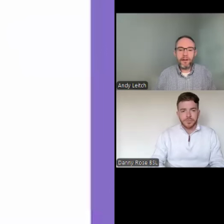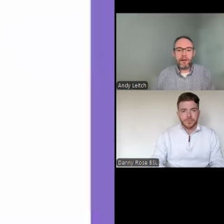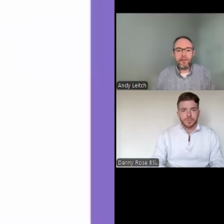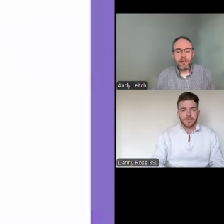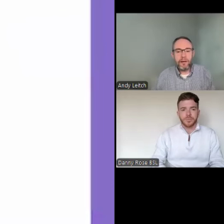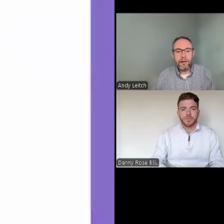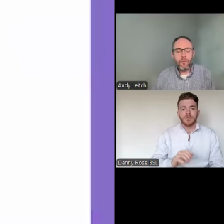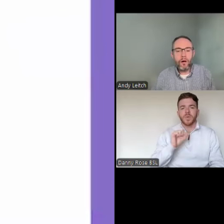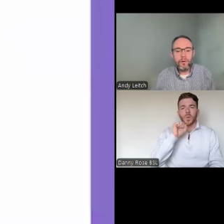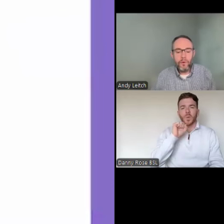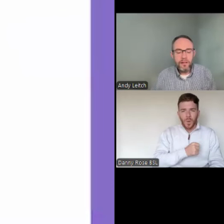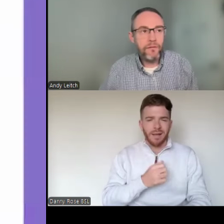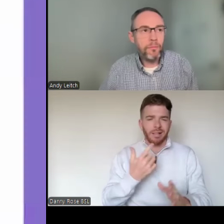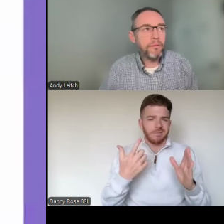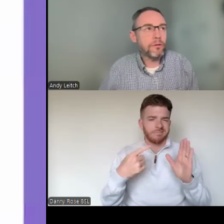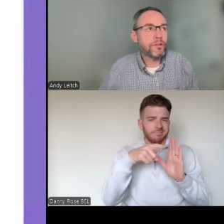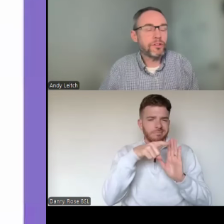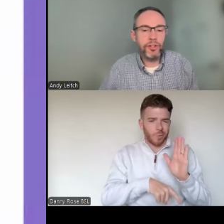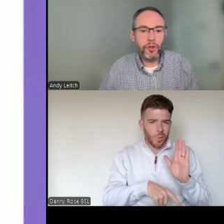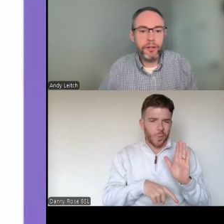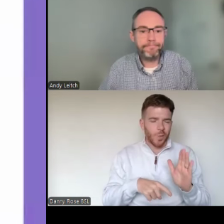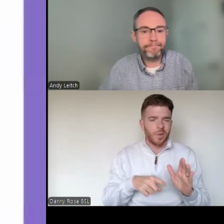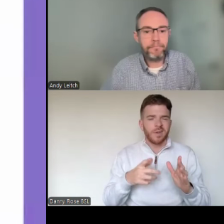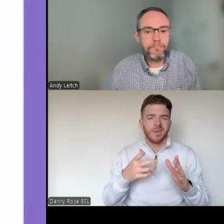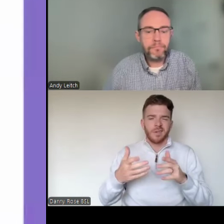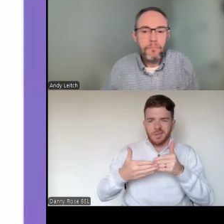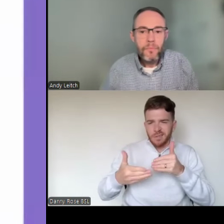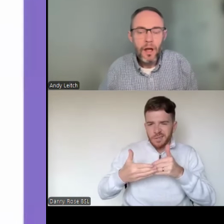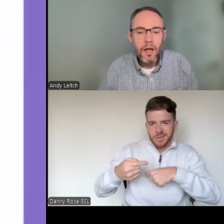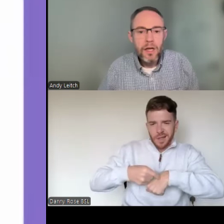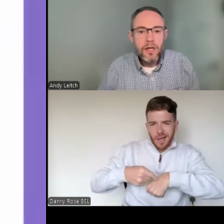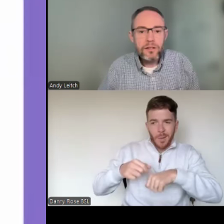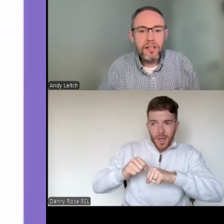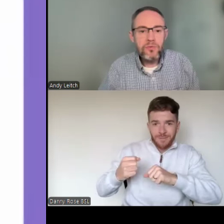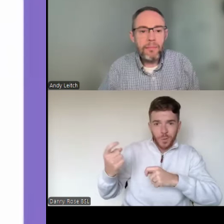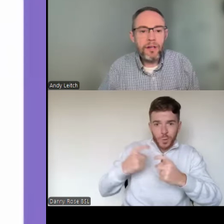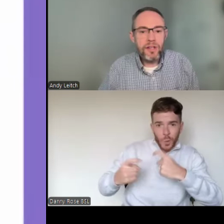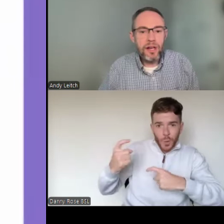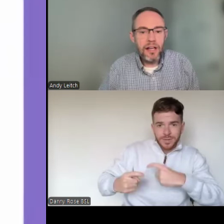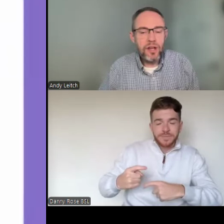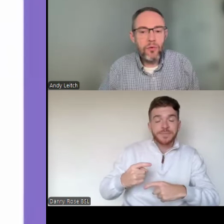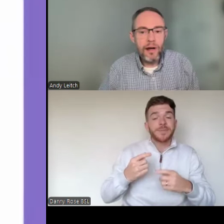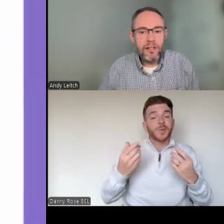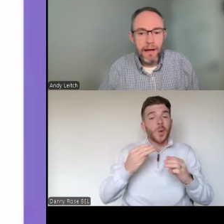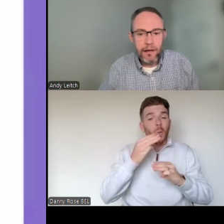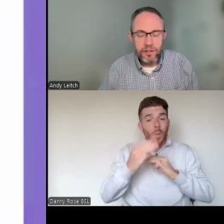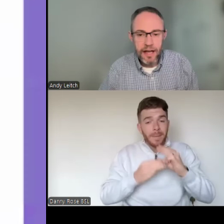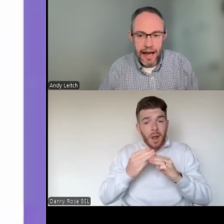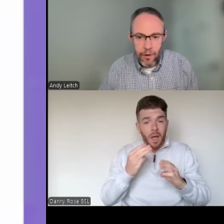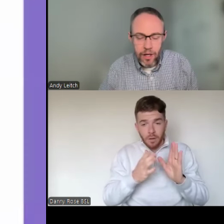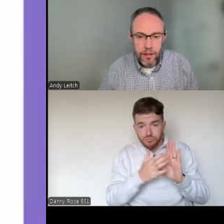of housekeeping while we wait for people to join. Today's webinar is going to last around about an hour.